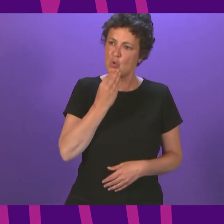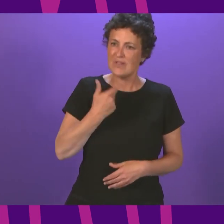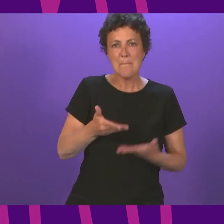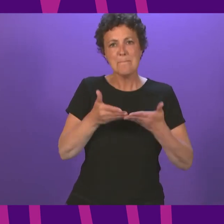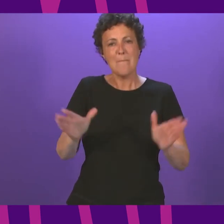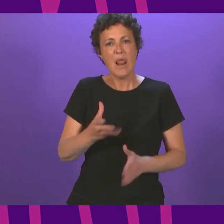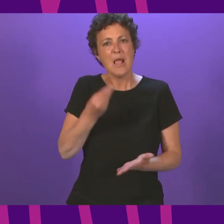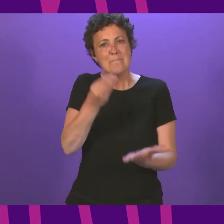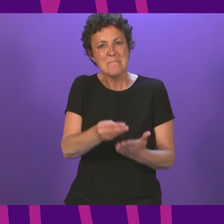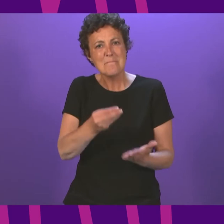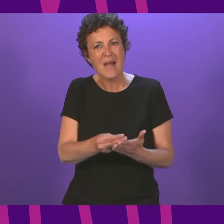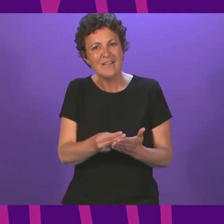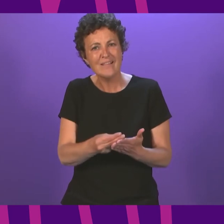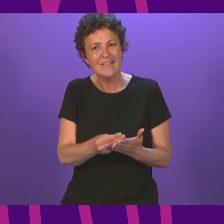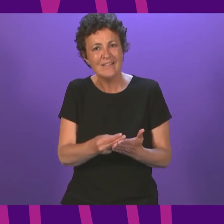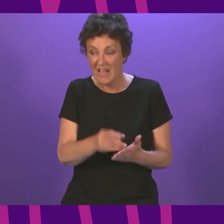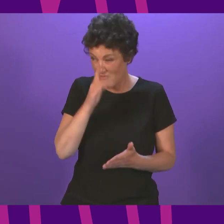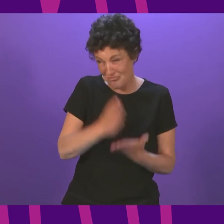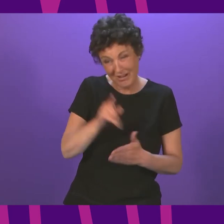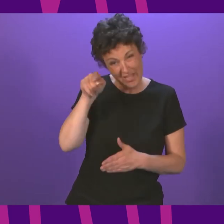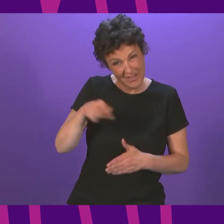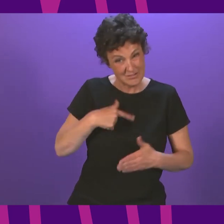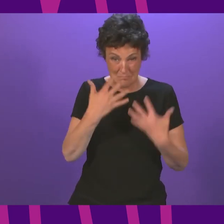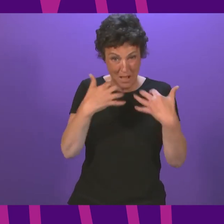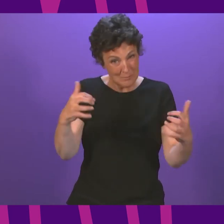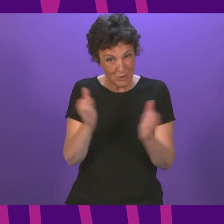the Parliament agreed and legislated for in the Transport (Scotland) Act 2009, and deliver